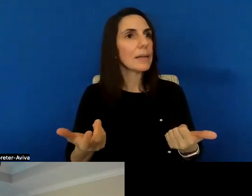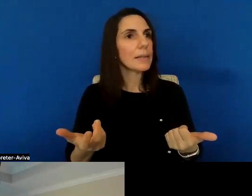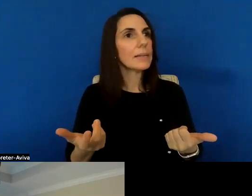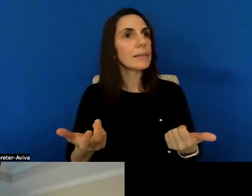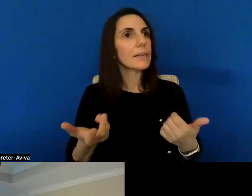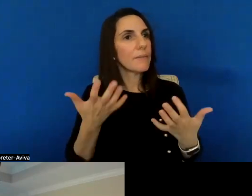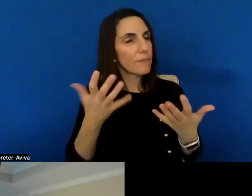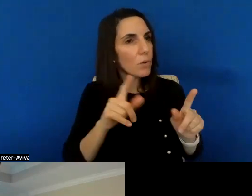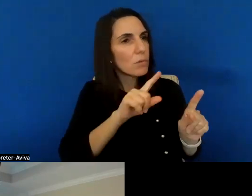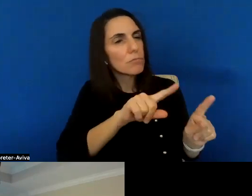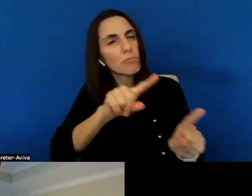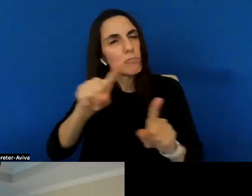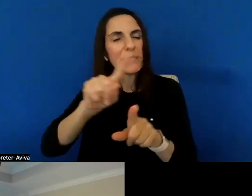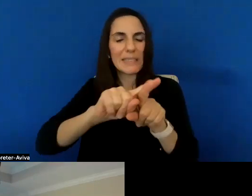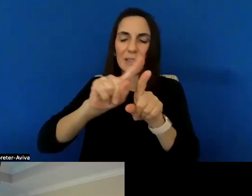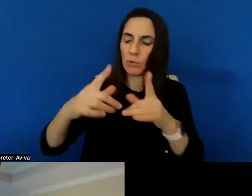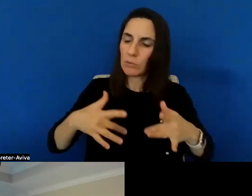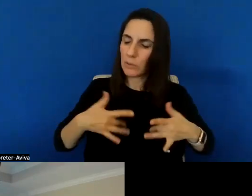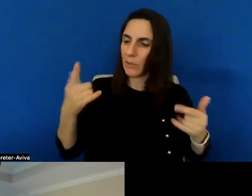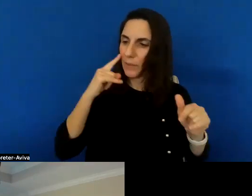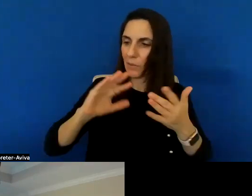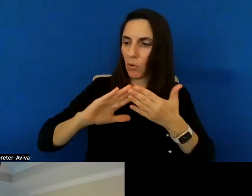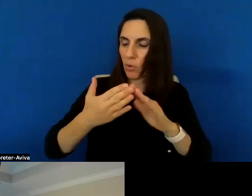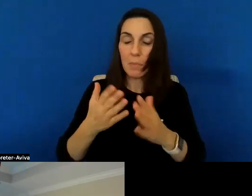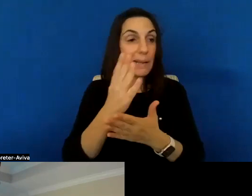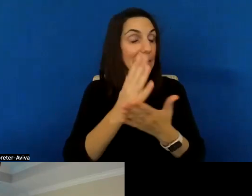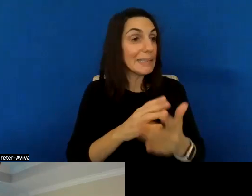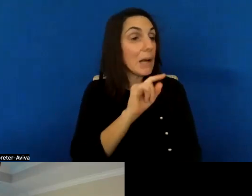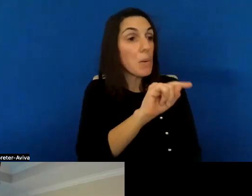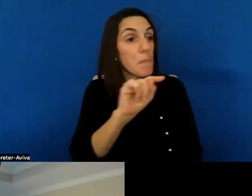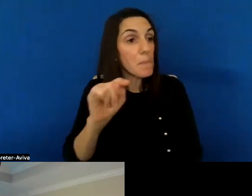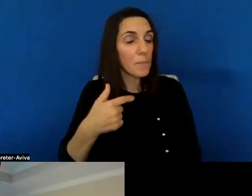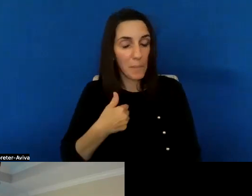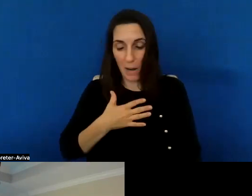a couple of events in the community, some that I've done on my own, and then some other